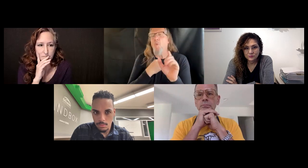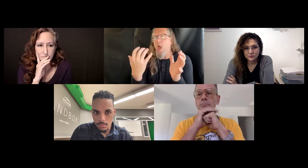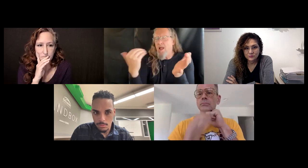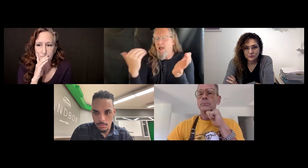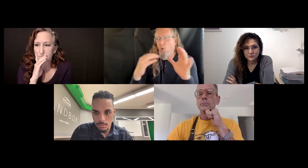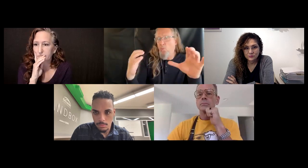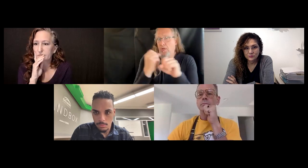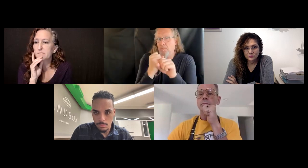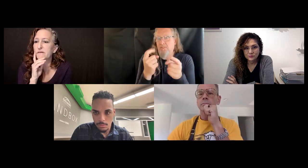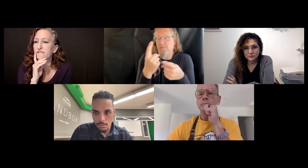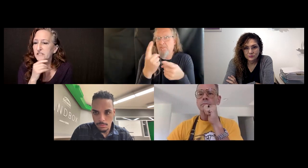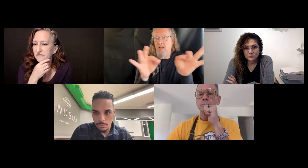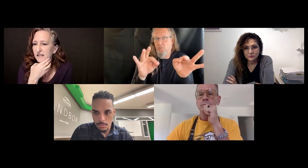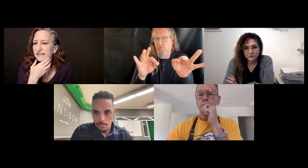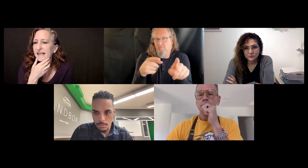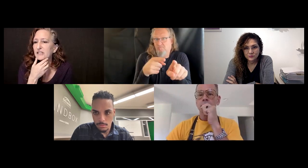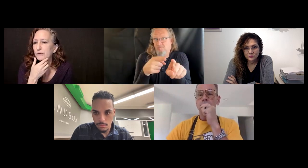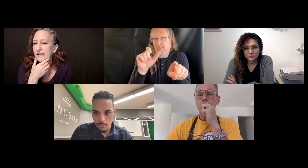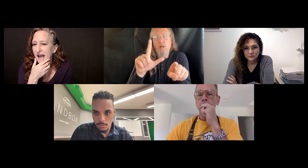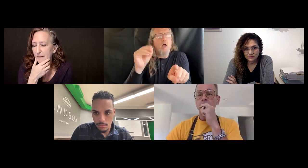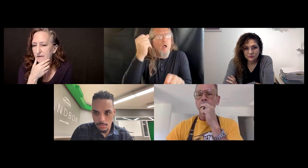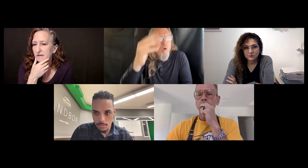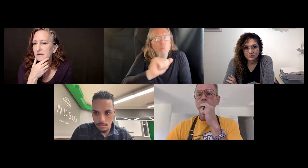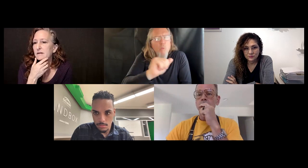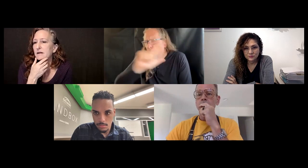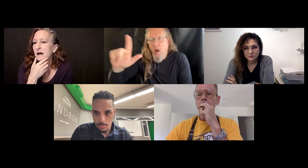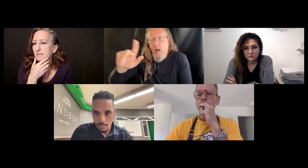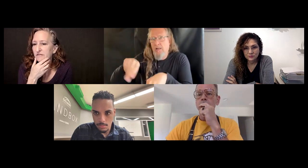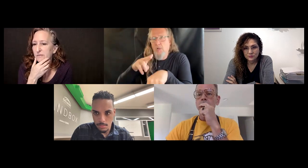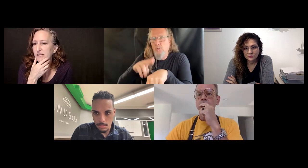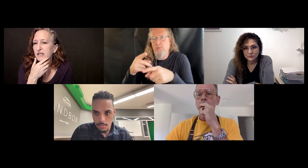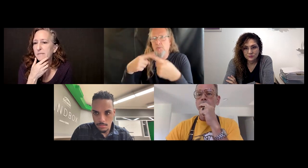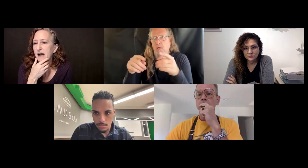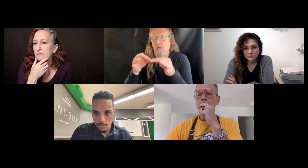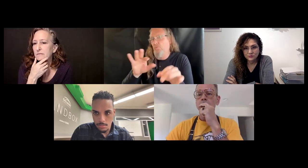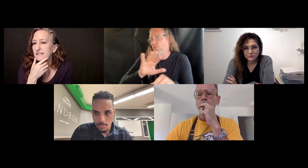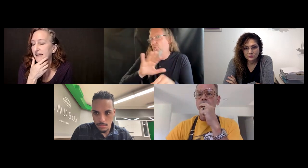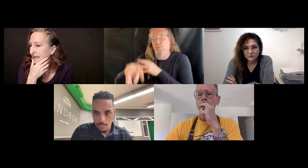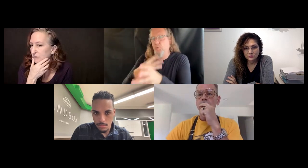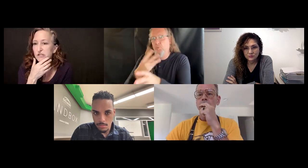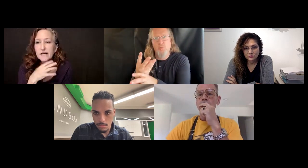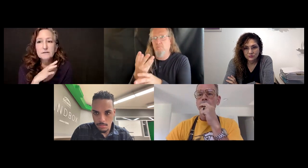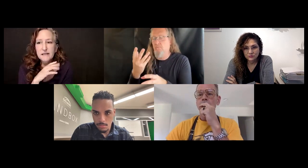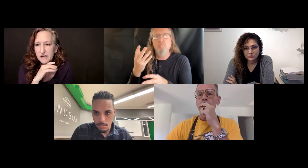But first of all, I'd like to recap information about sign language. Not only American sign language, but sign languages around the world.